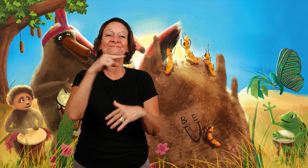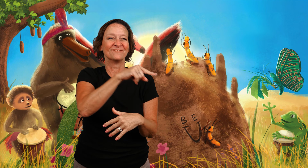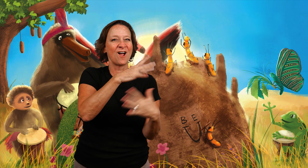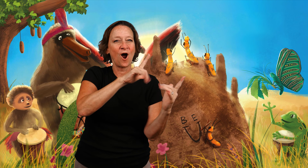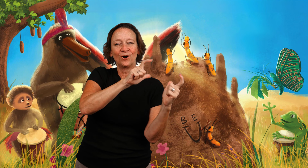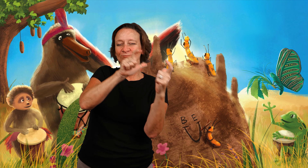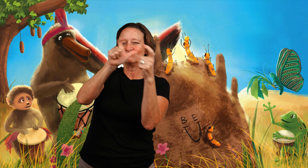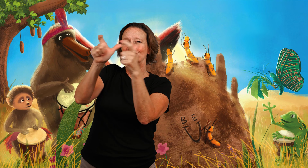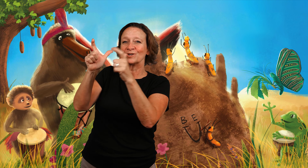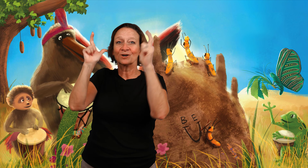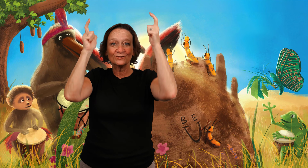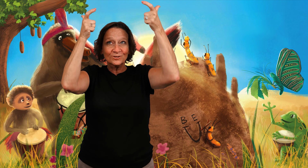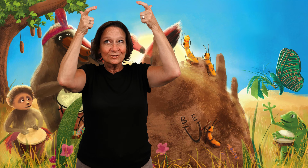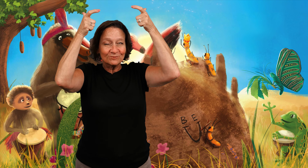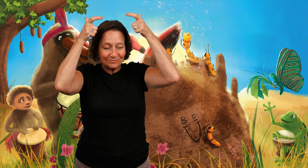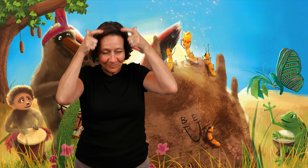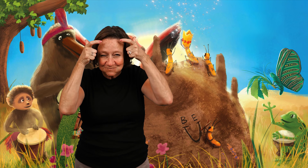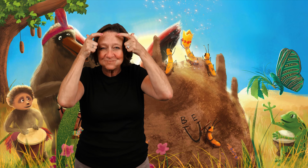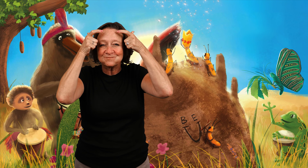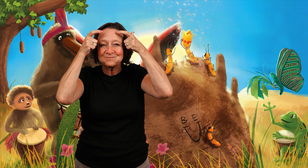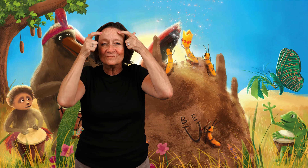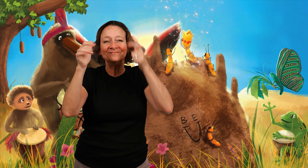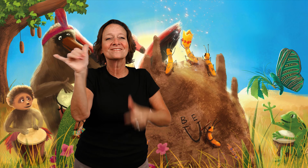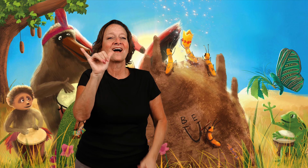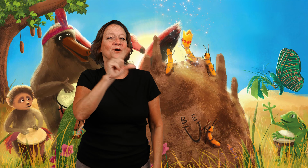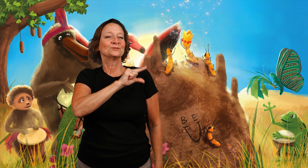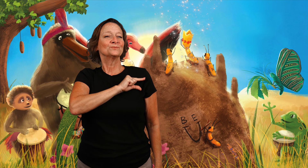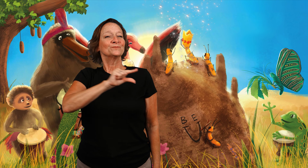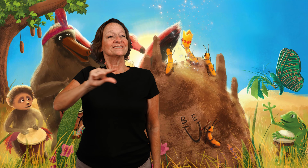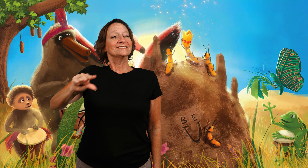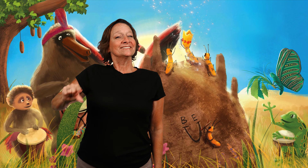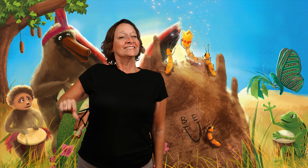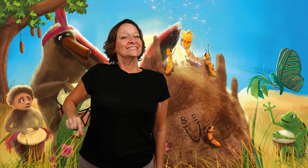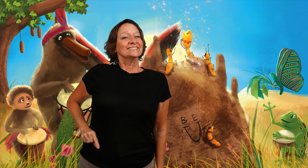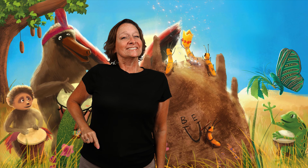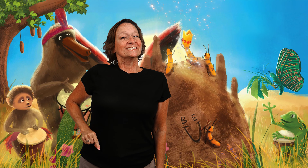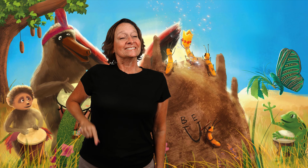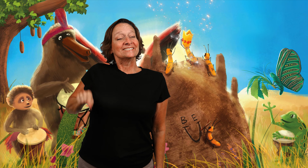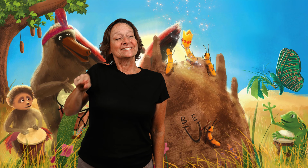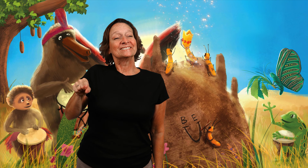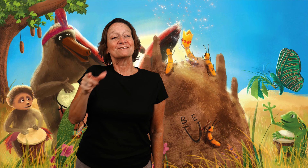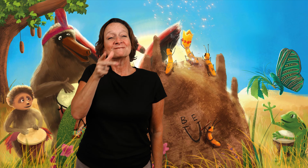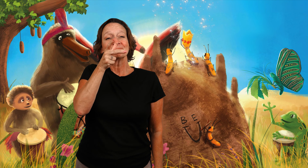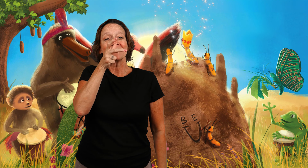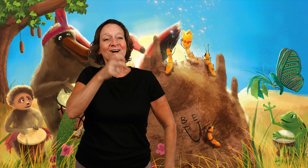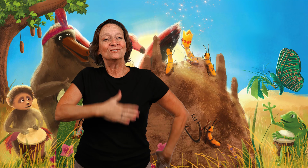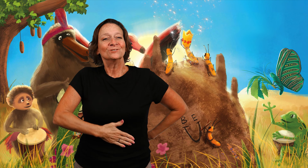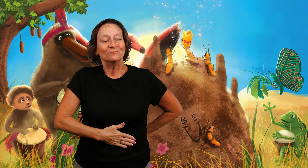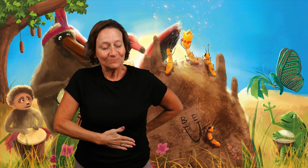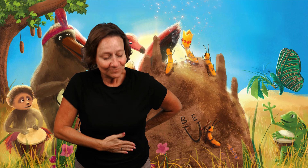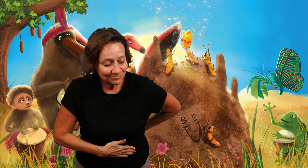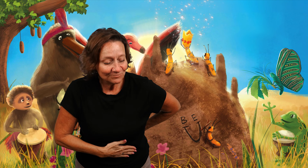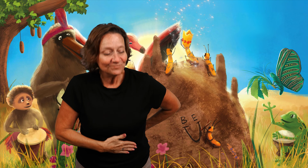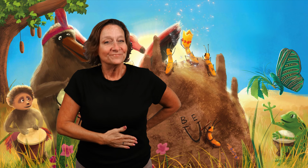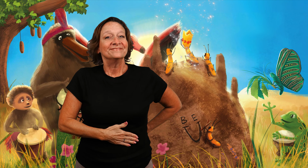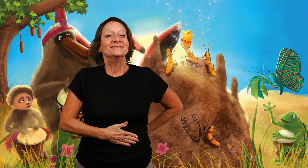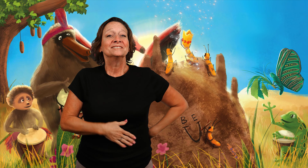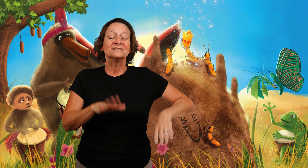They even crowned Termite queen as she bowed and said,